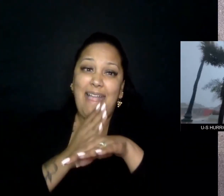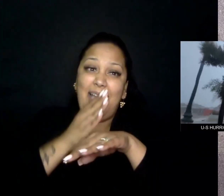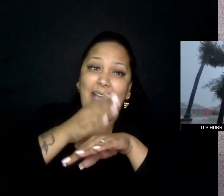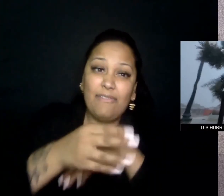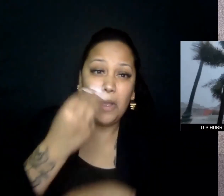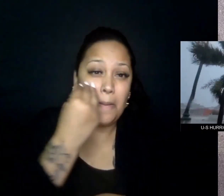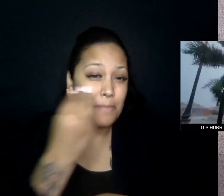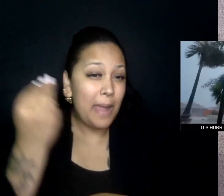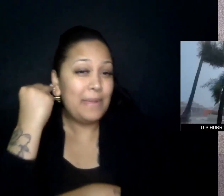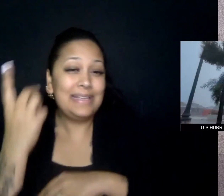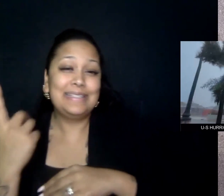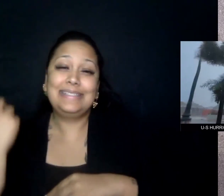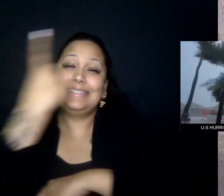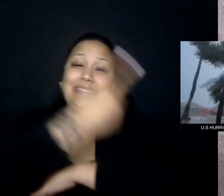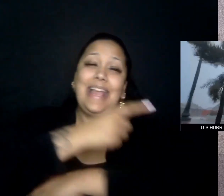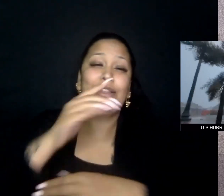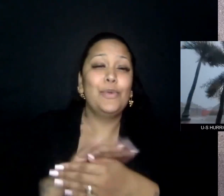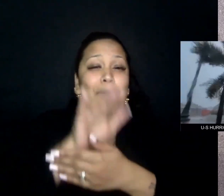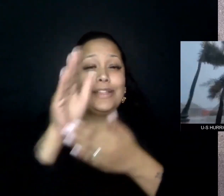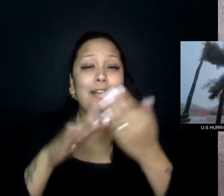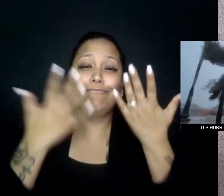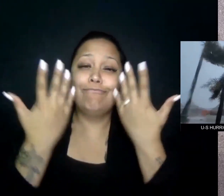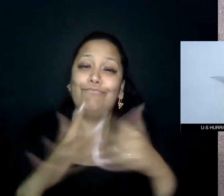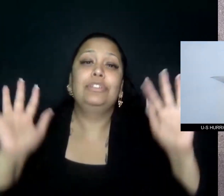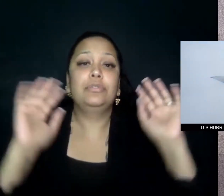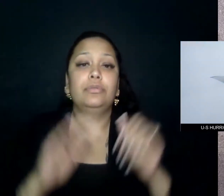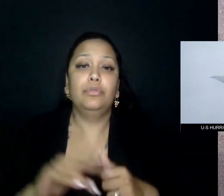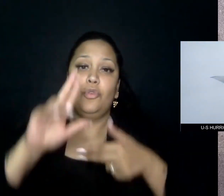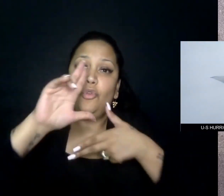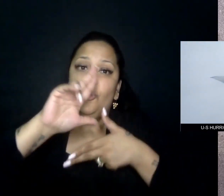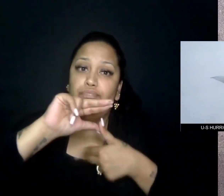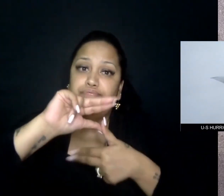Right after Memorial Day weekend ends, the hurricane season starts.